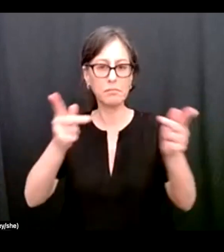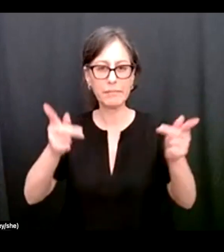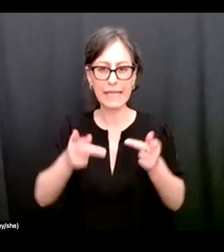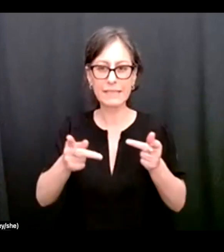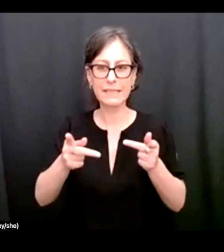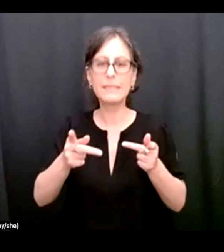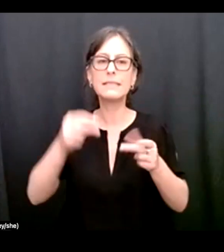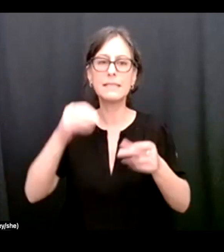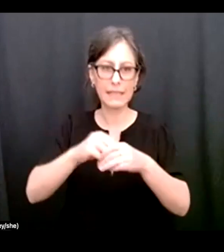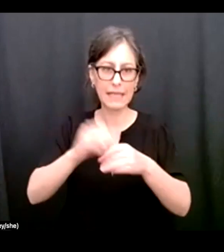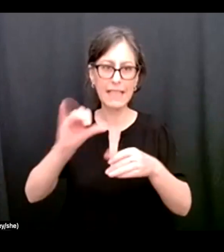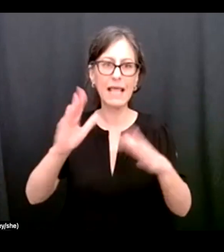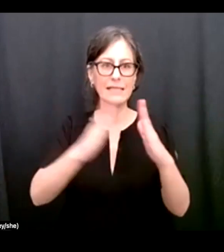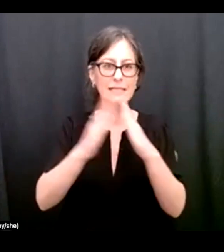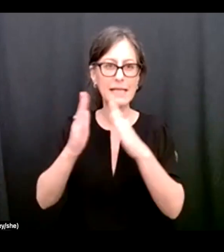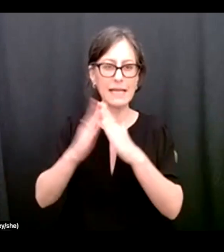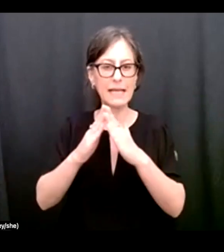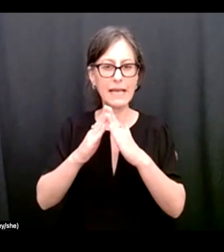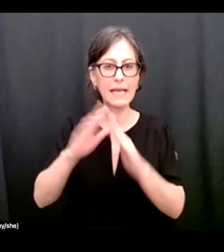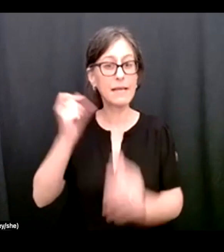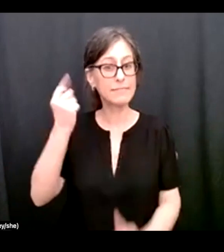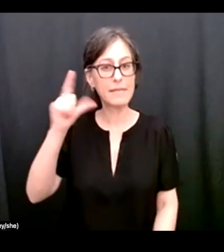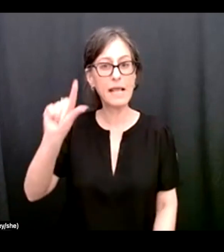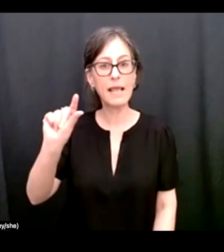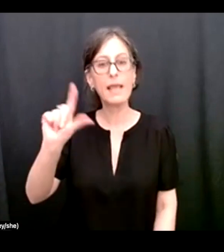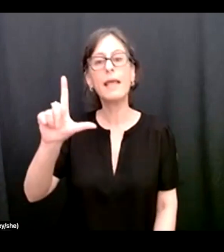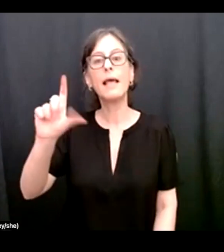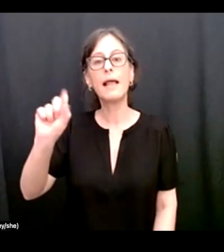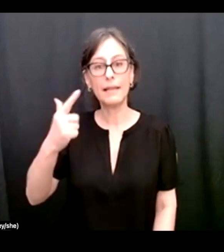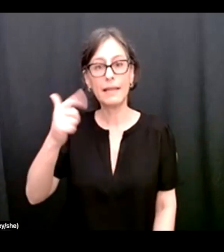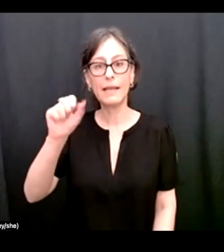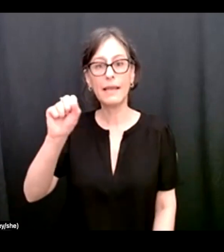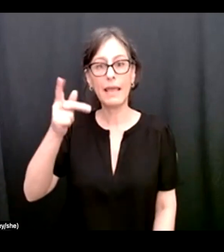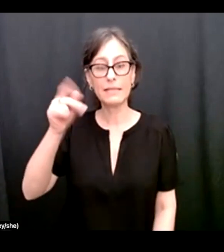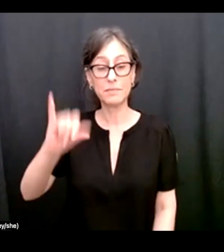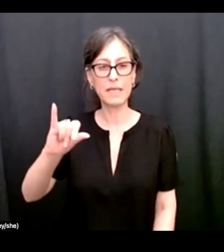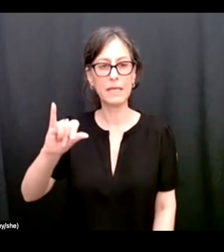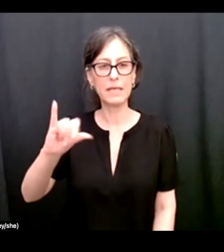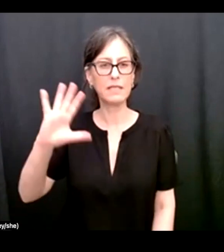In that, Legaspi’s treatment is a, it's a snapshot in time,